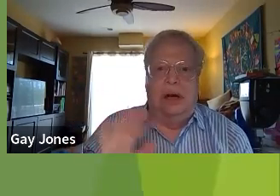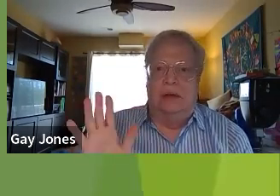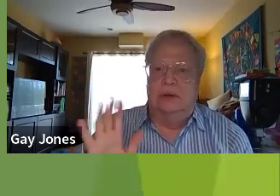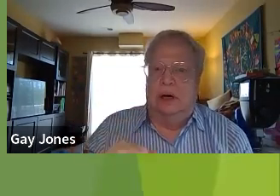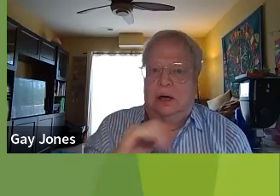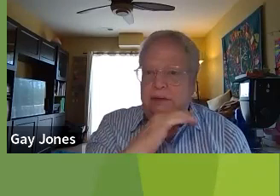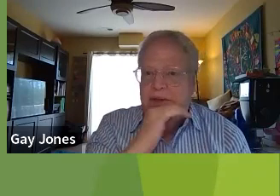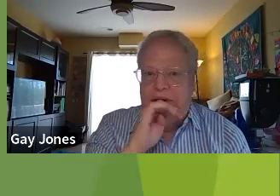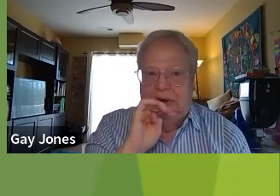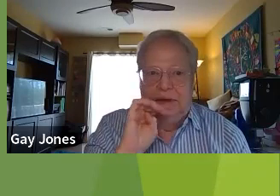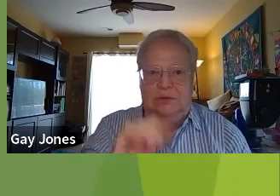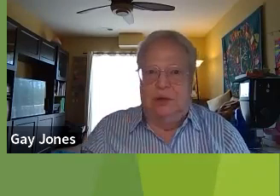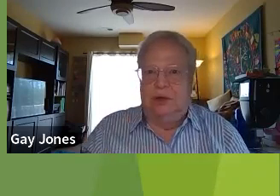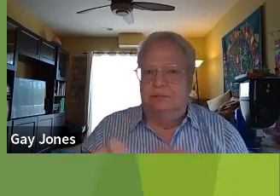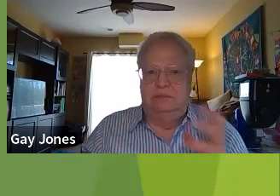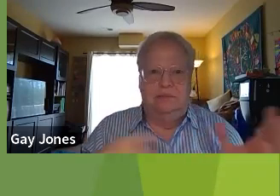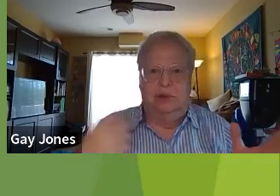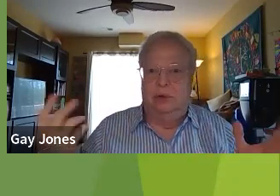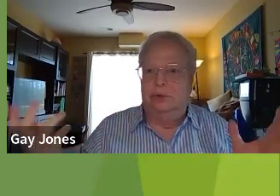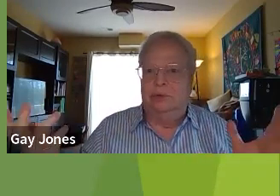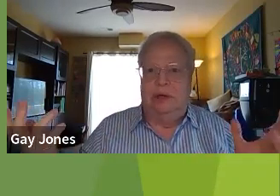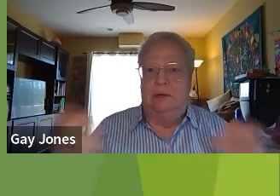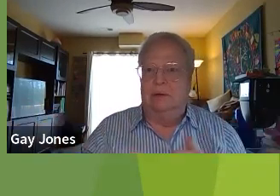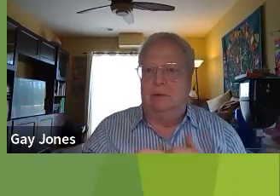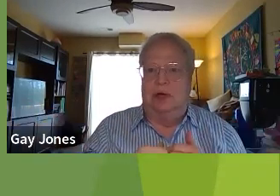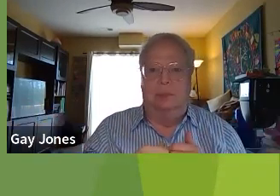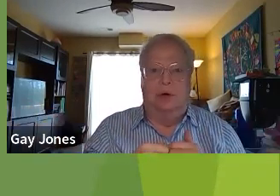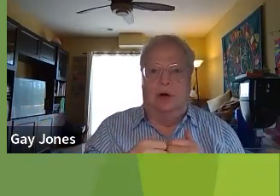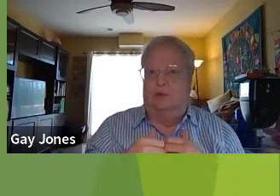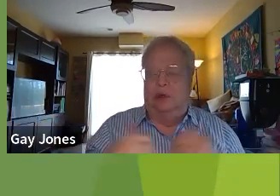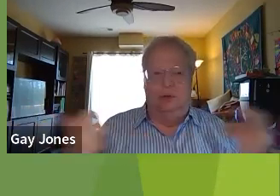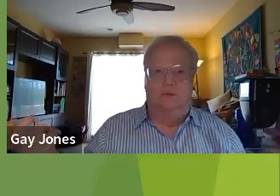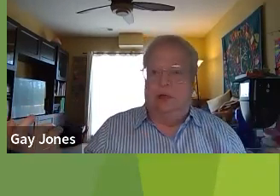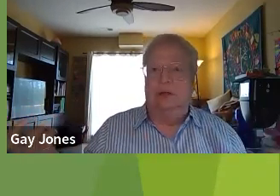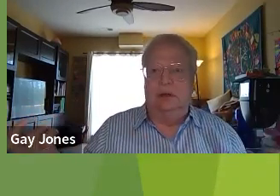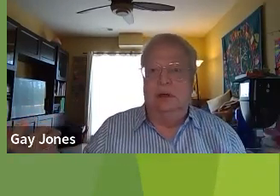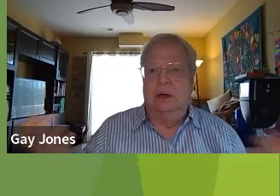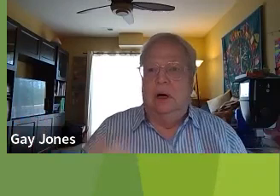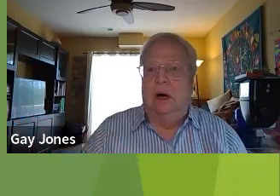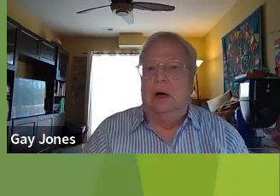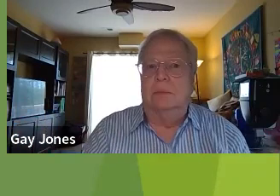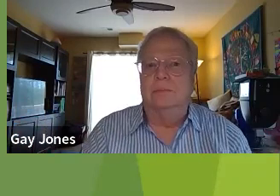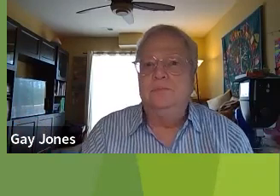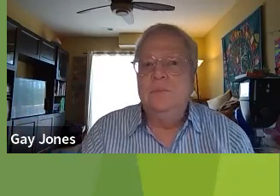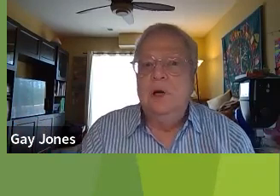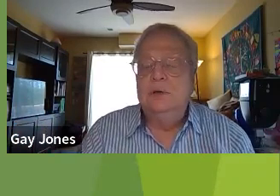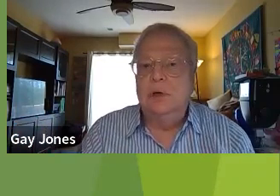What that does is just standard grammar of what you have written.